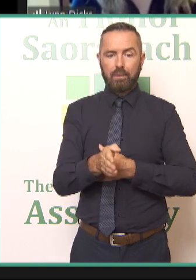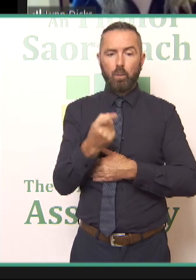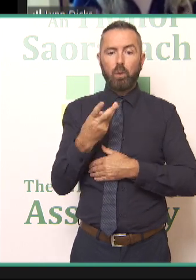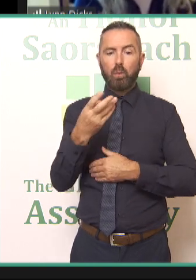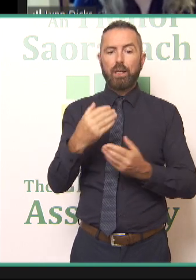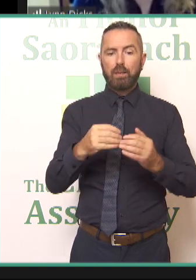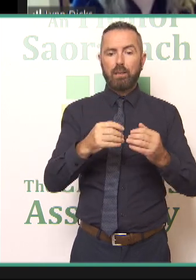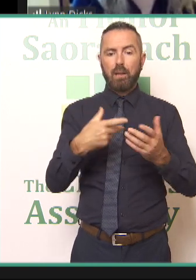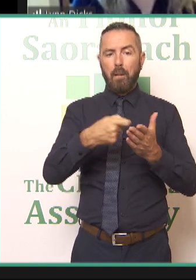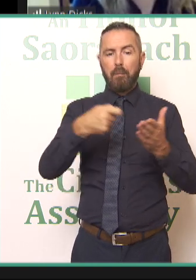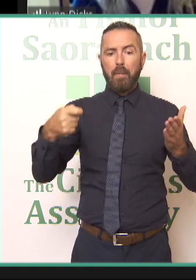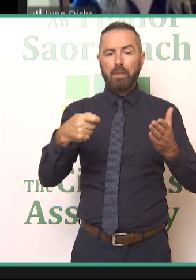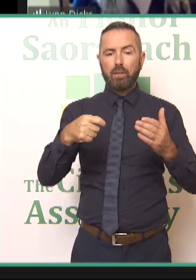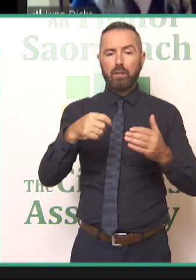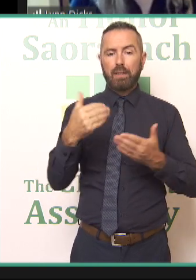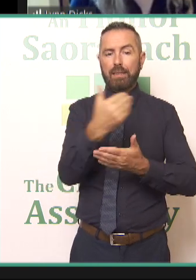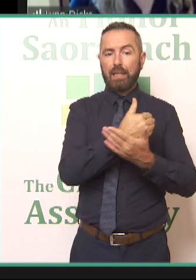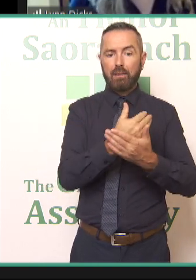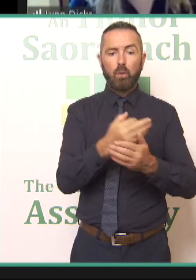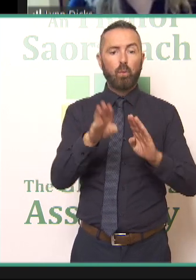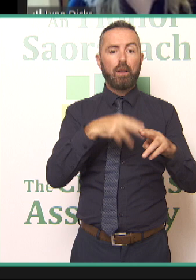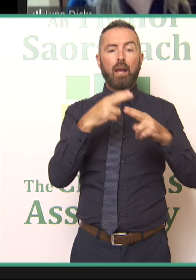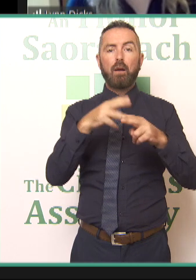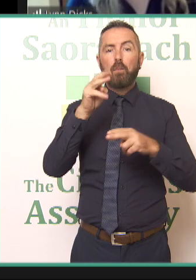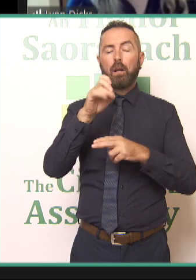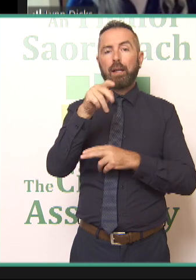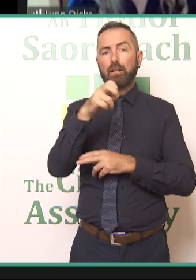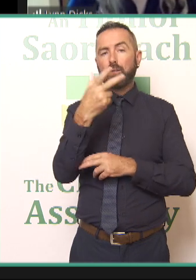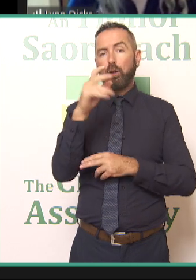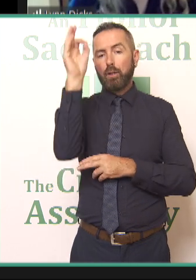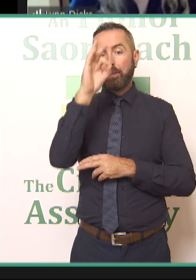if you don't have those pollinators you have a 30 decrease in seed weight per pod